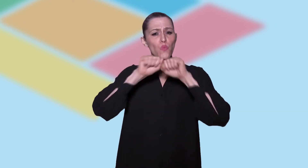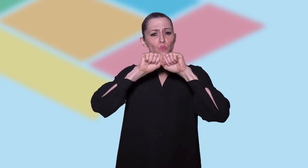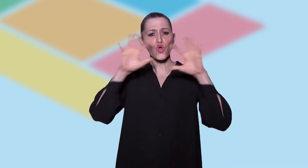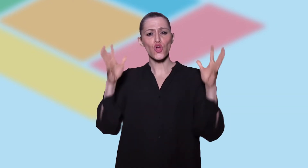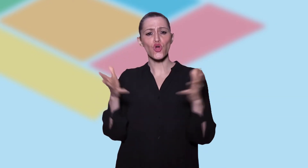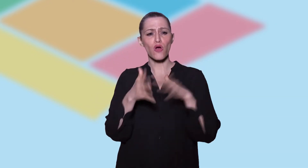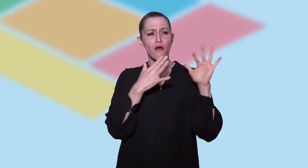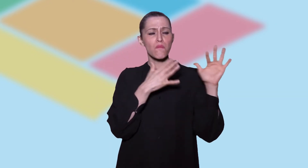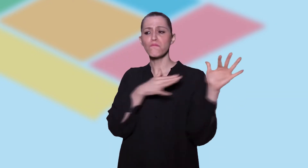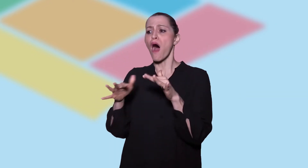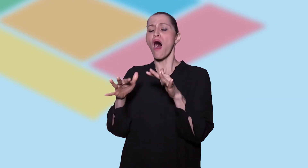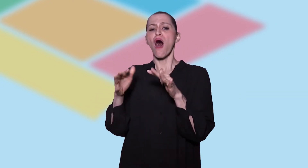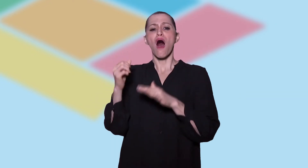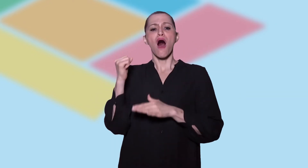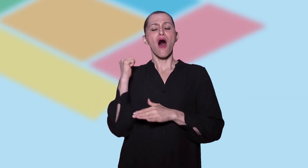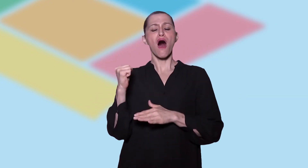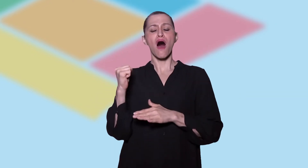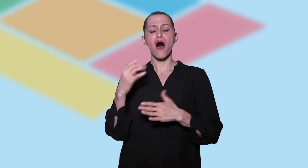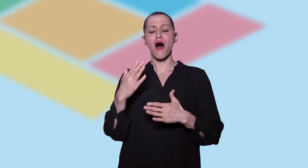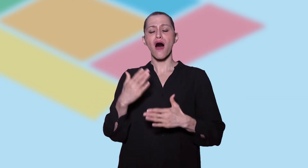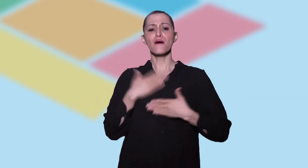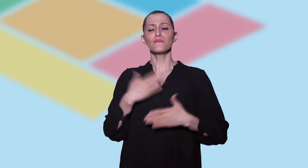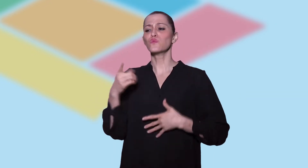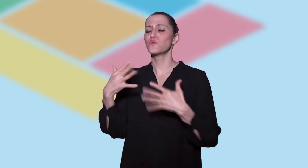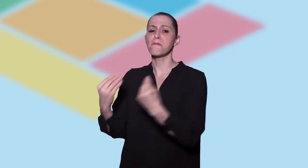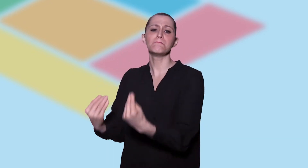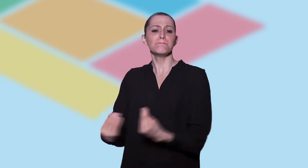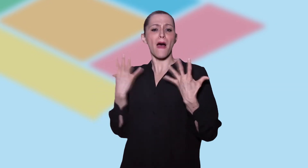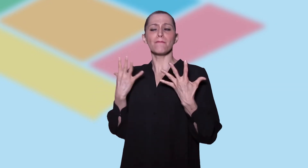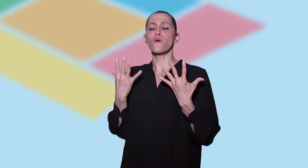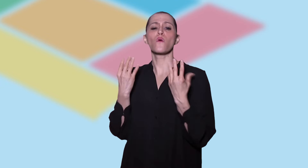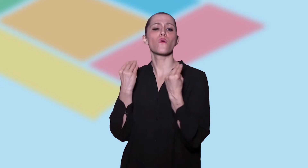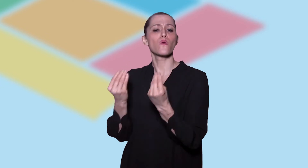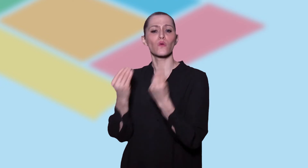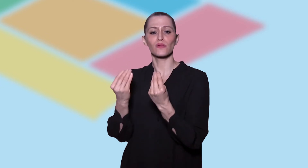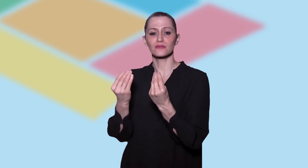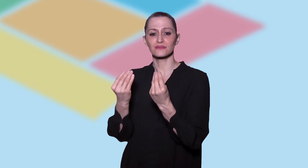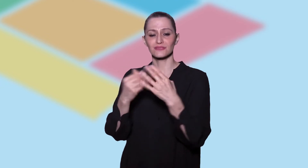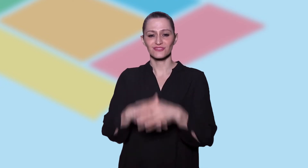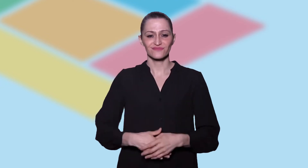for Deaf people worldwide.